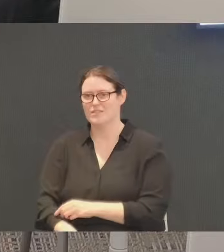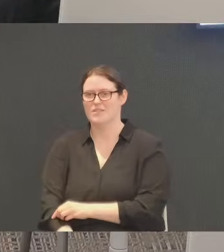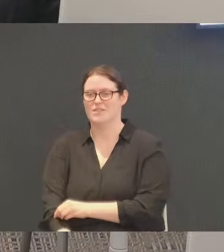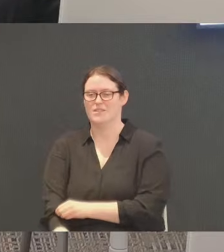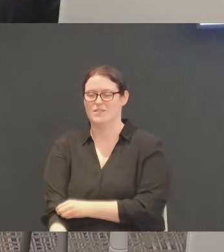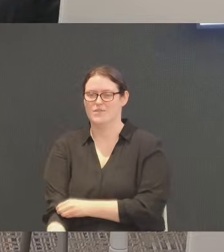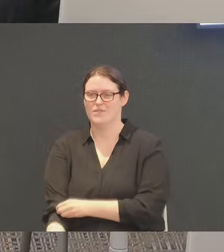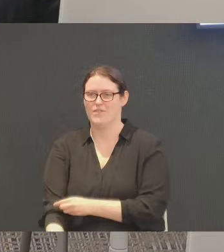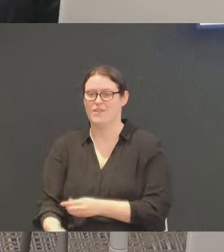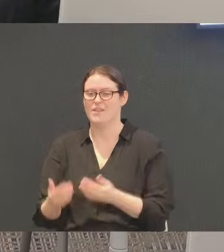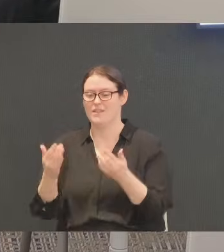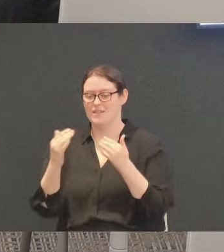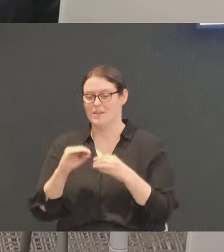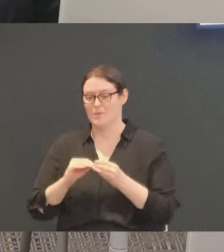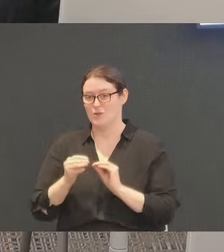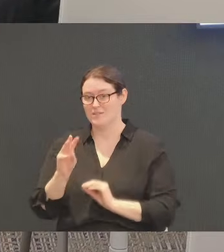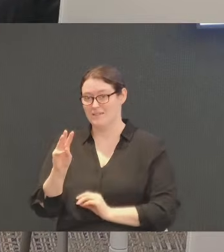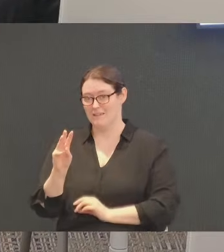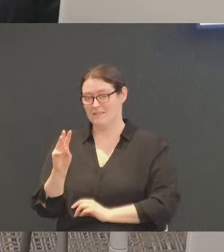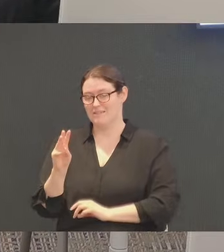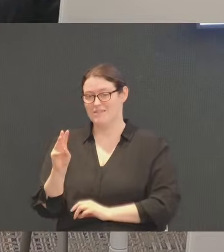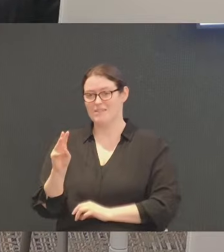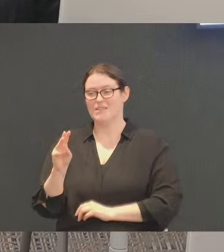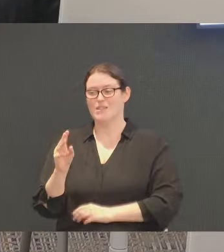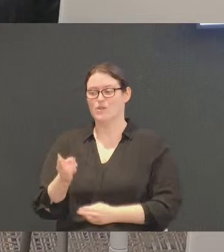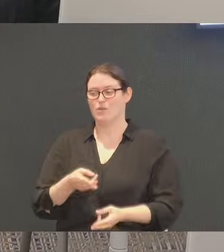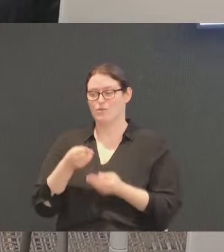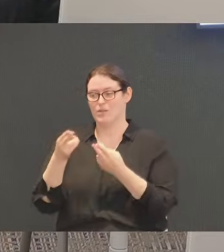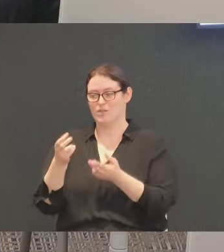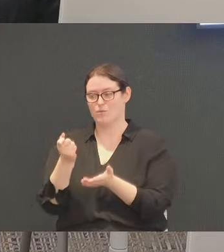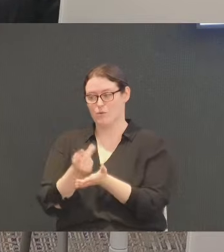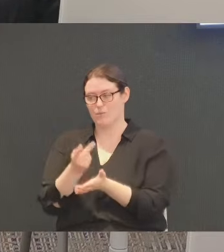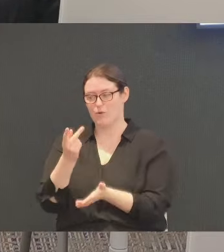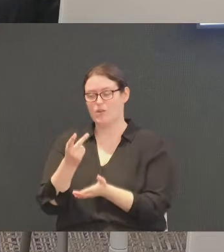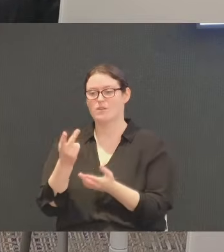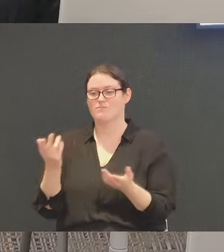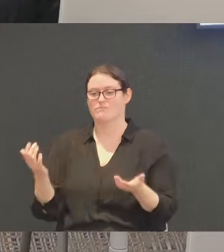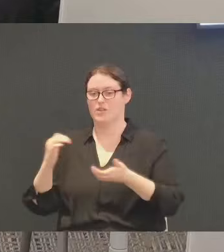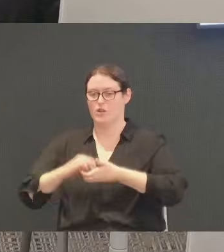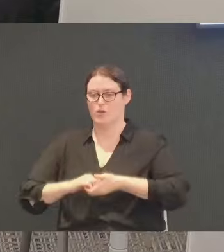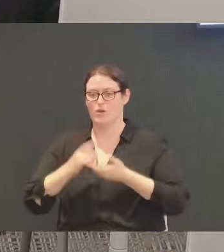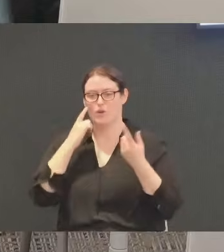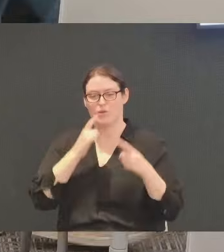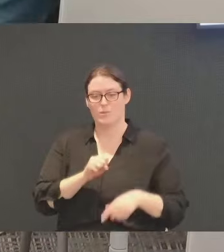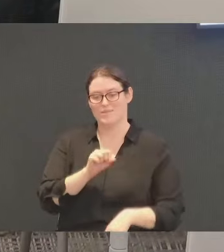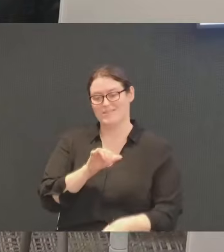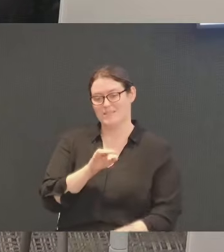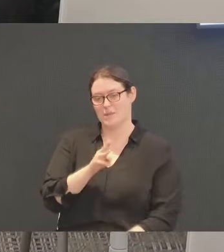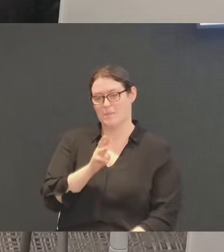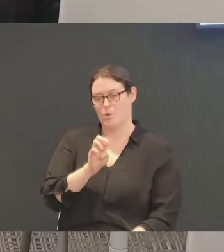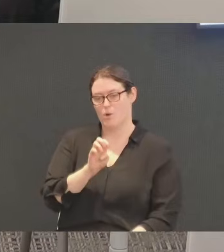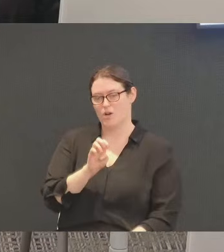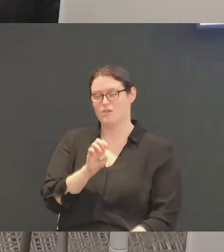Um, item number six is a resolution authorizing a joint agreement with Sycamore Township to join in